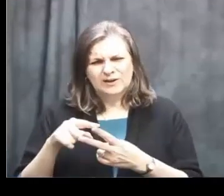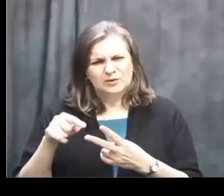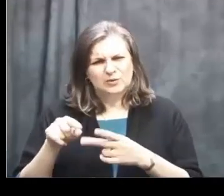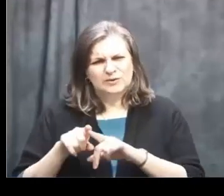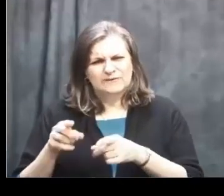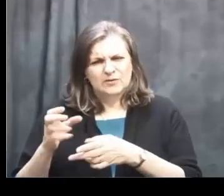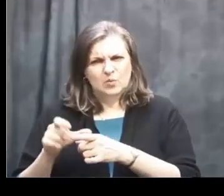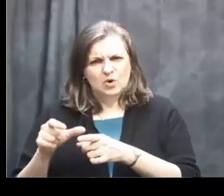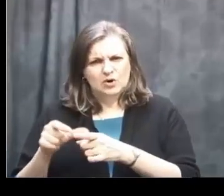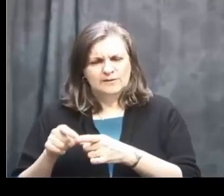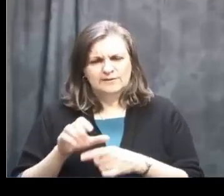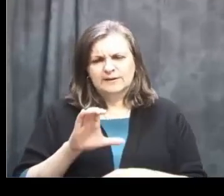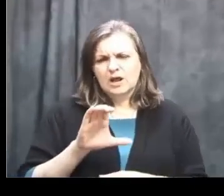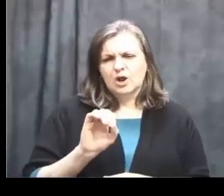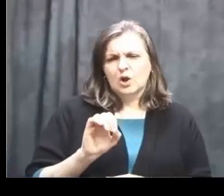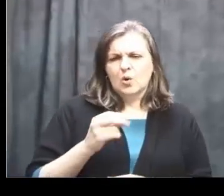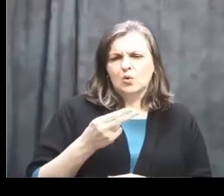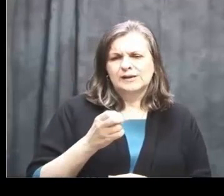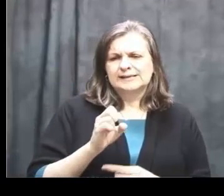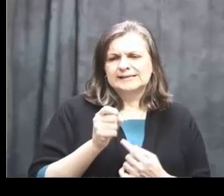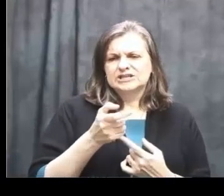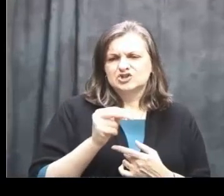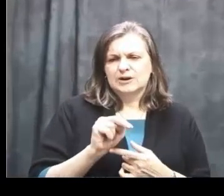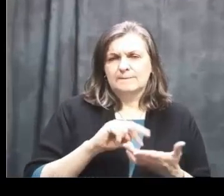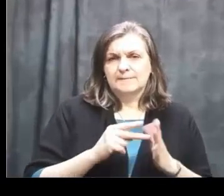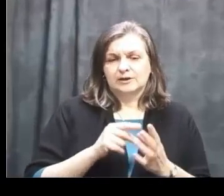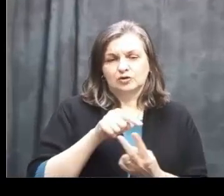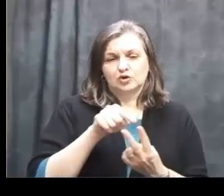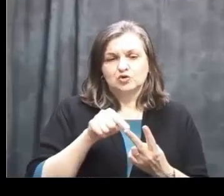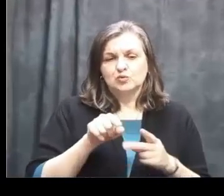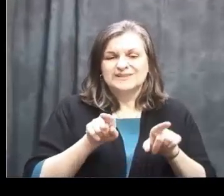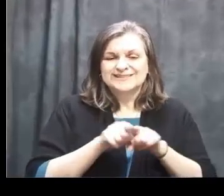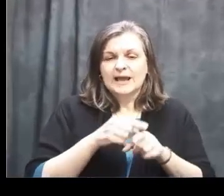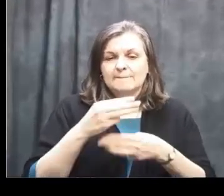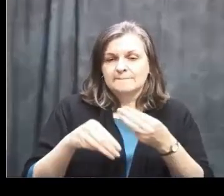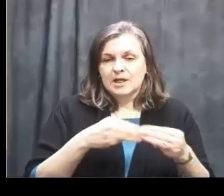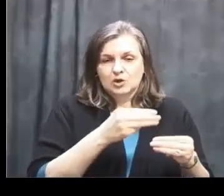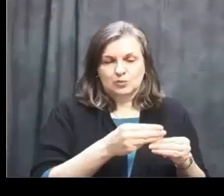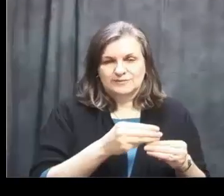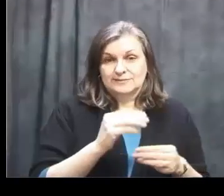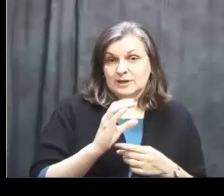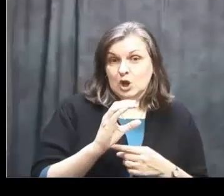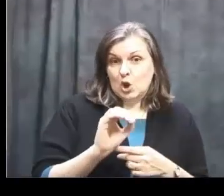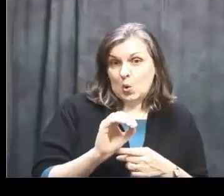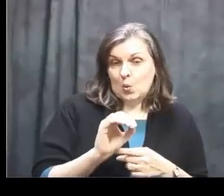cohesion should tell you that you have two of the same molecule -- "co" being two